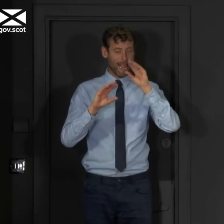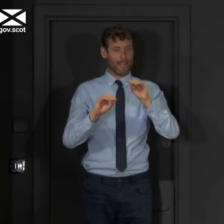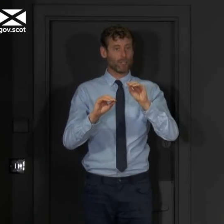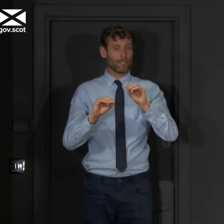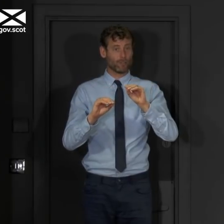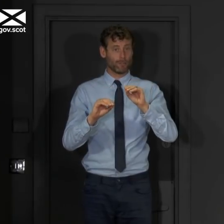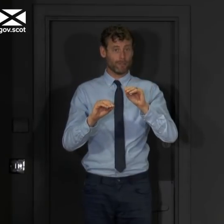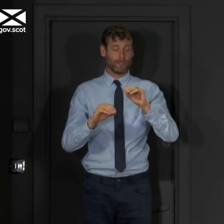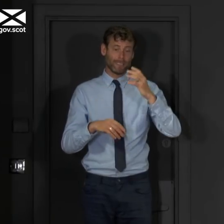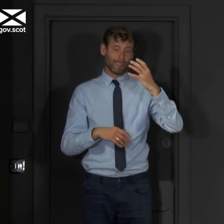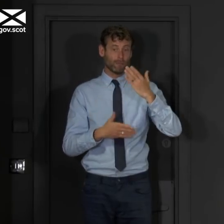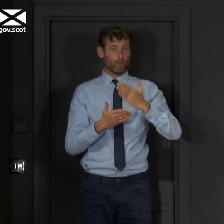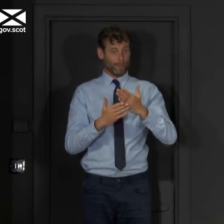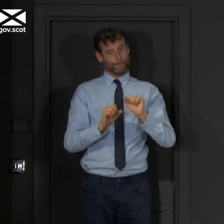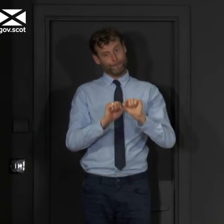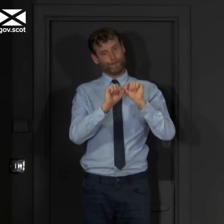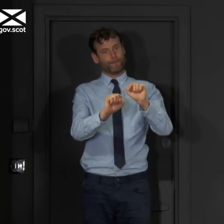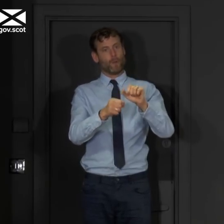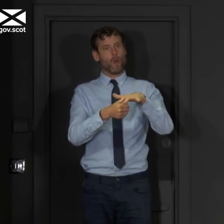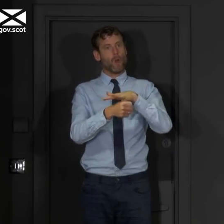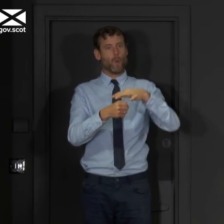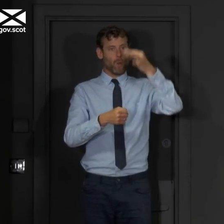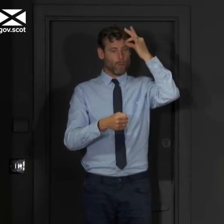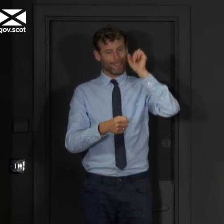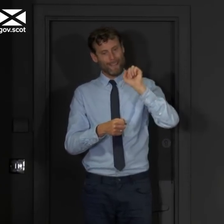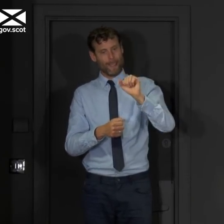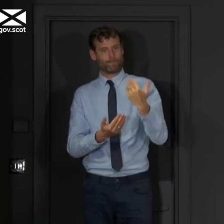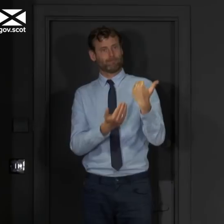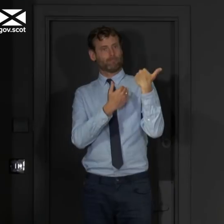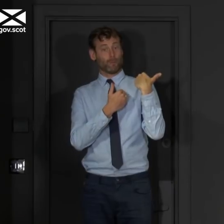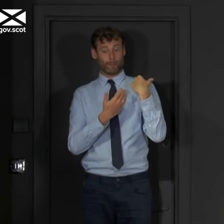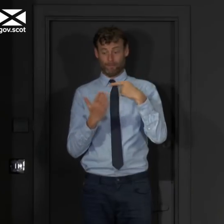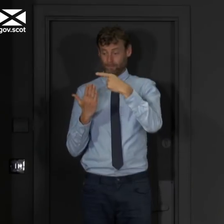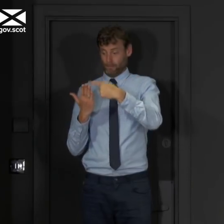responsibility of local authorities and they make these decisions based on their local